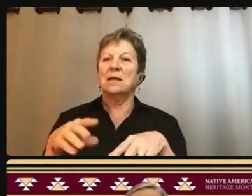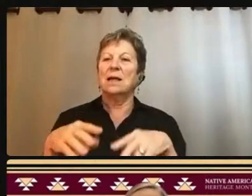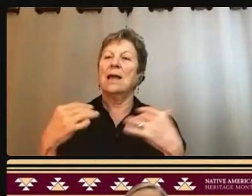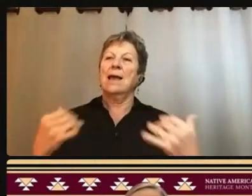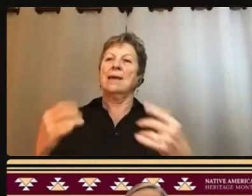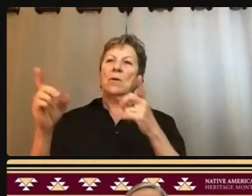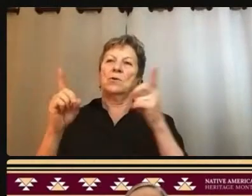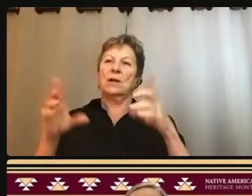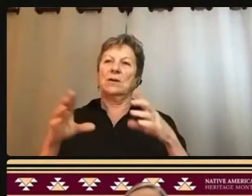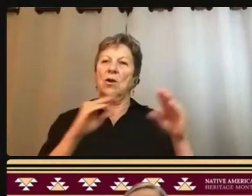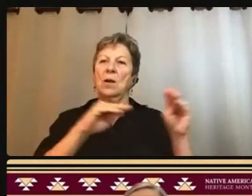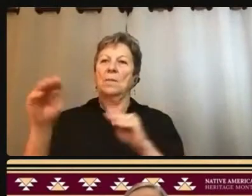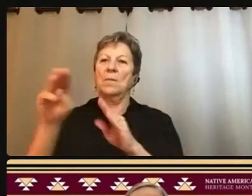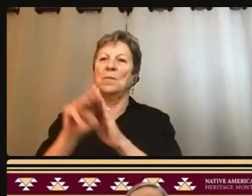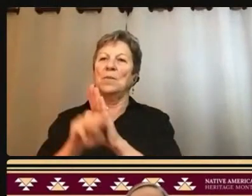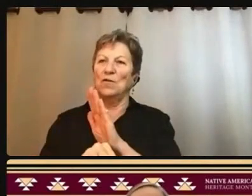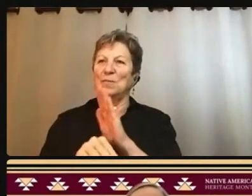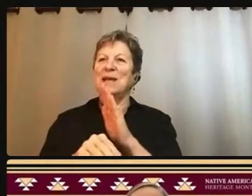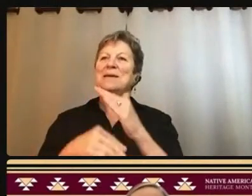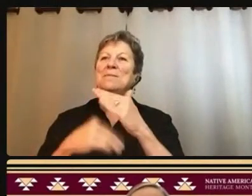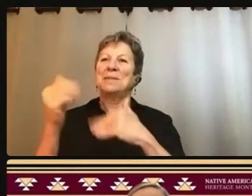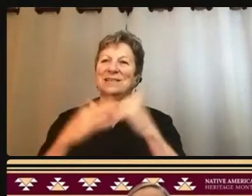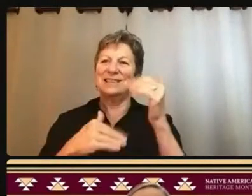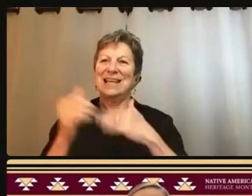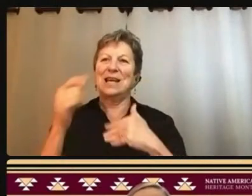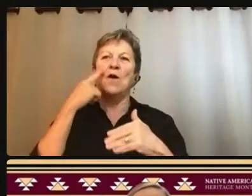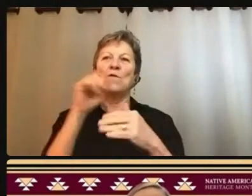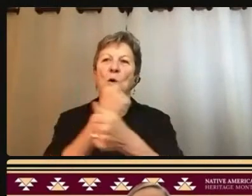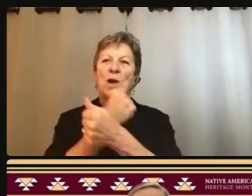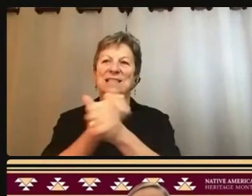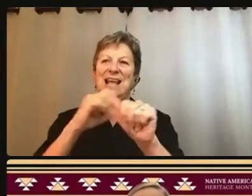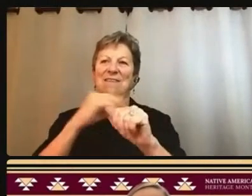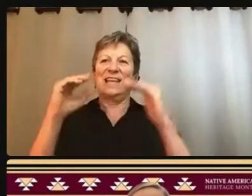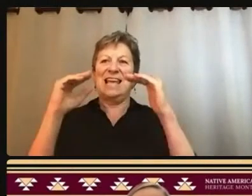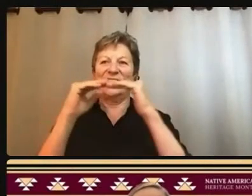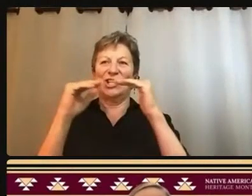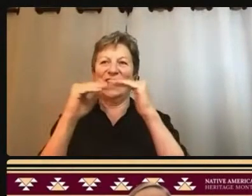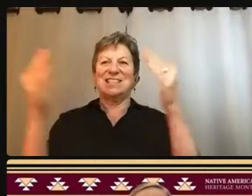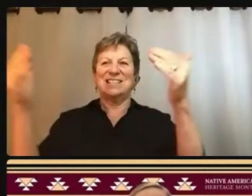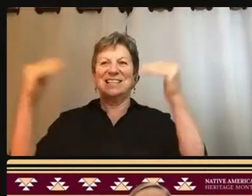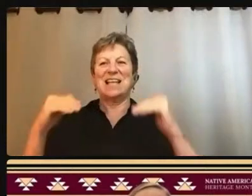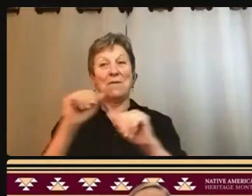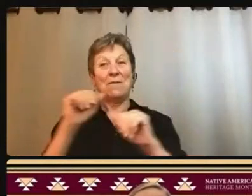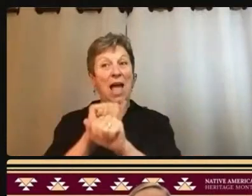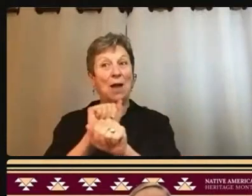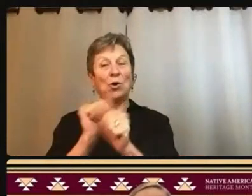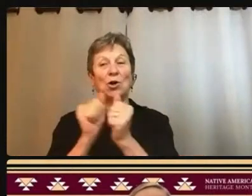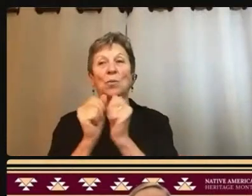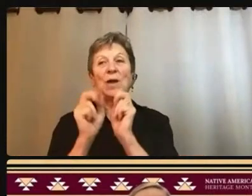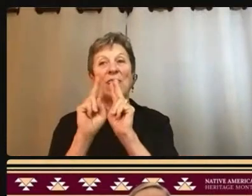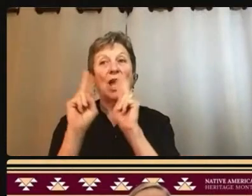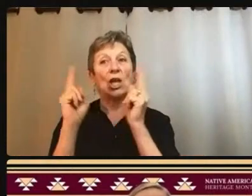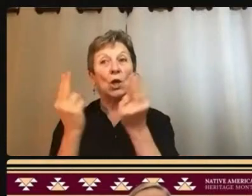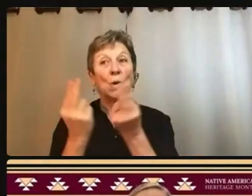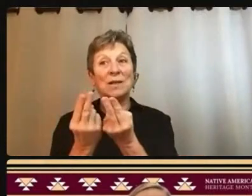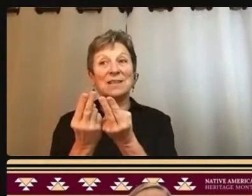I ALSO AM CURRENTLY E DIRECTOR OF MOVEMENT